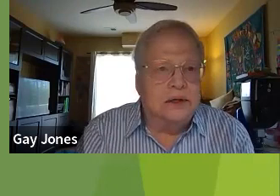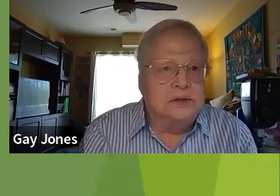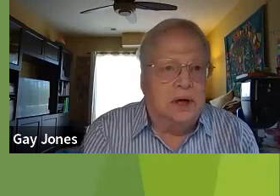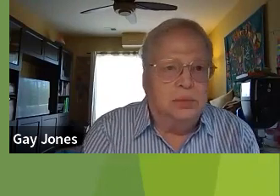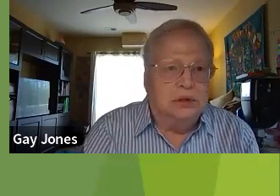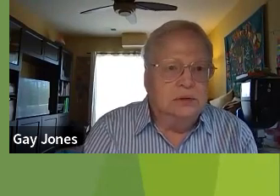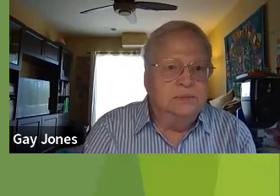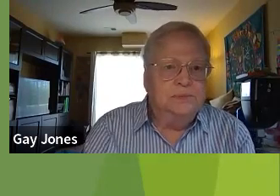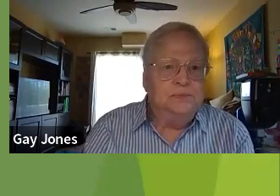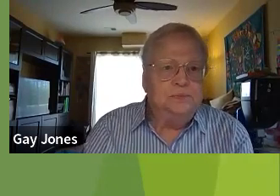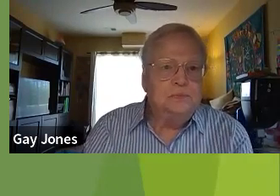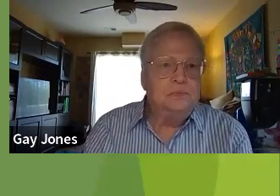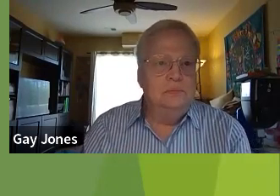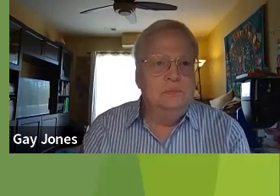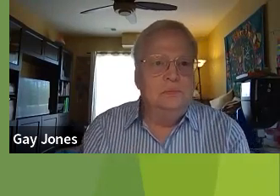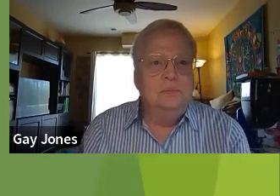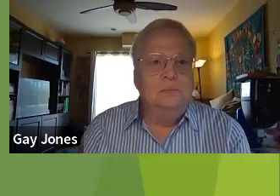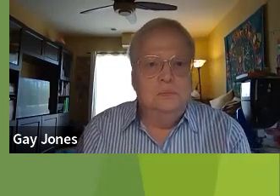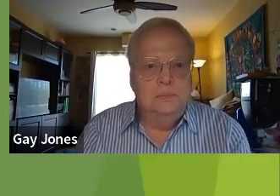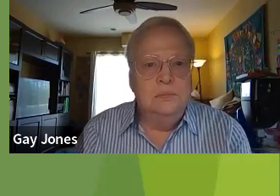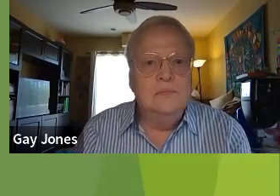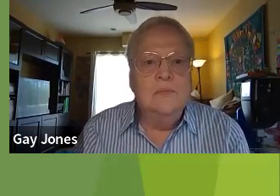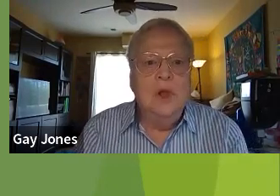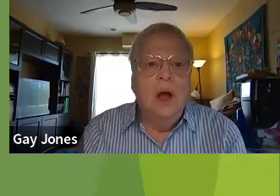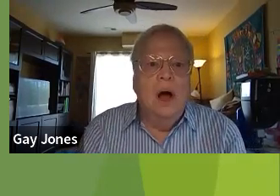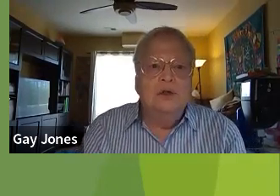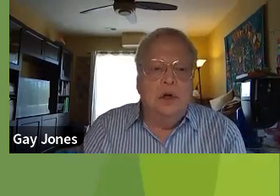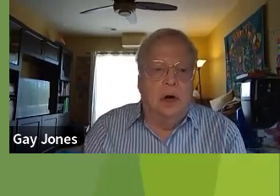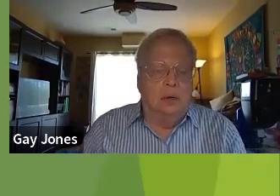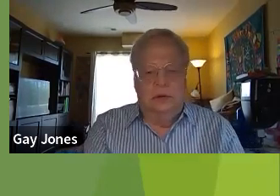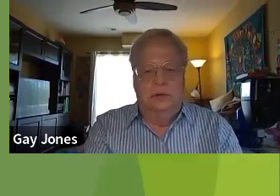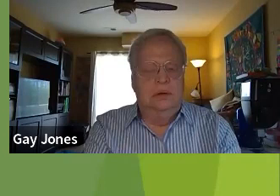Next slide, please.